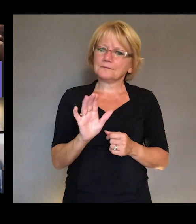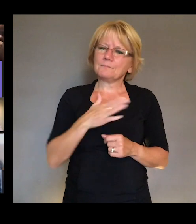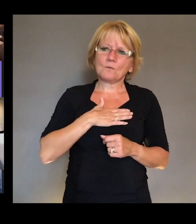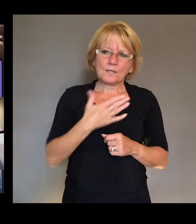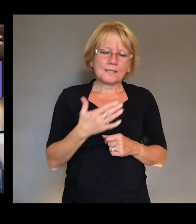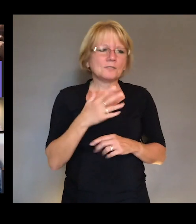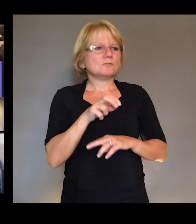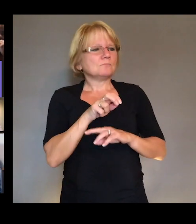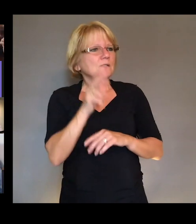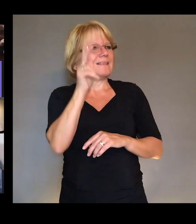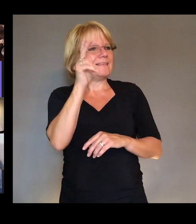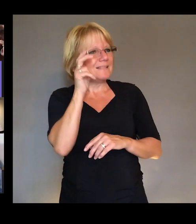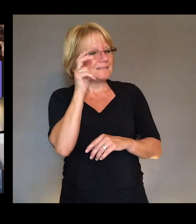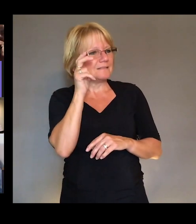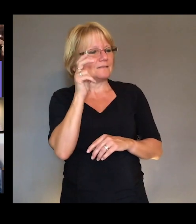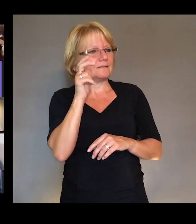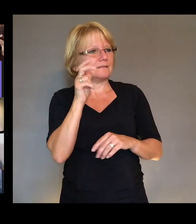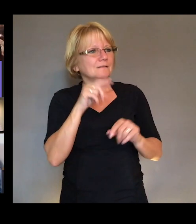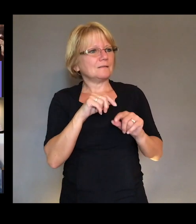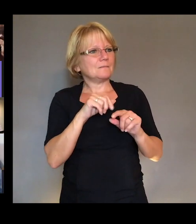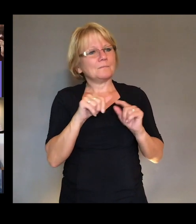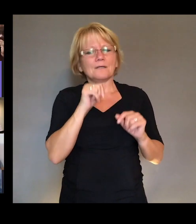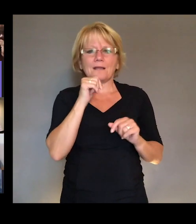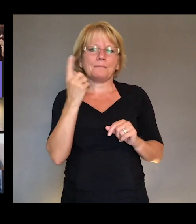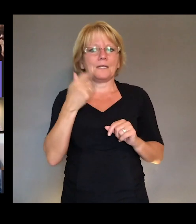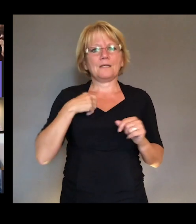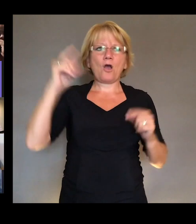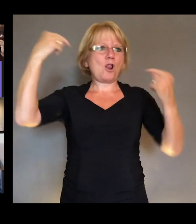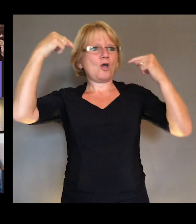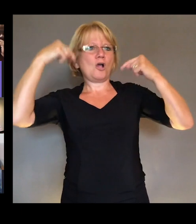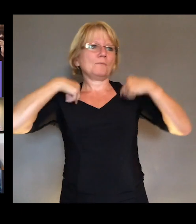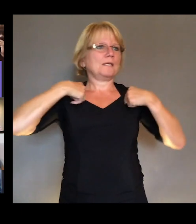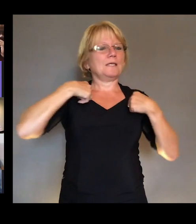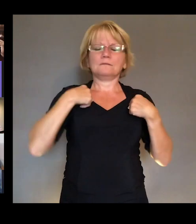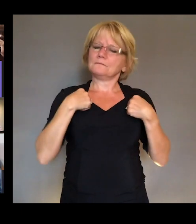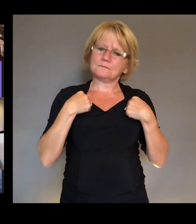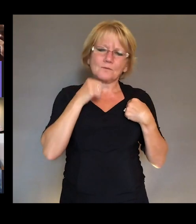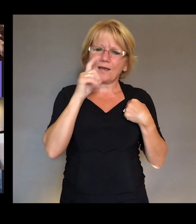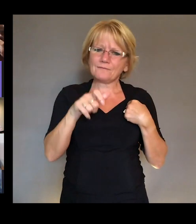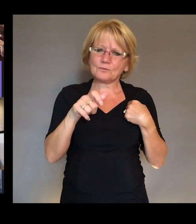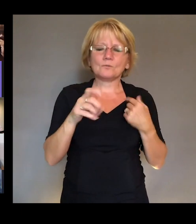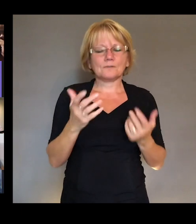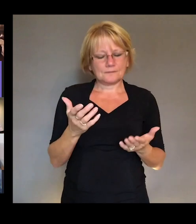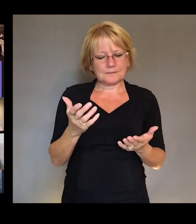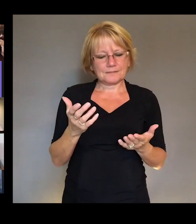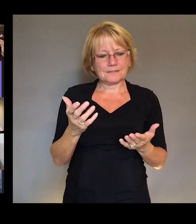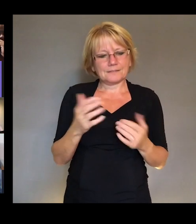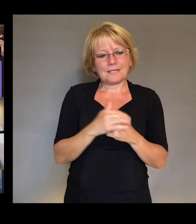to be willing to show up, but showing up, doesn't always mean out in front, banging the drum either. And that's a hard, you know, and again,